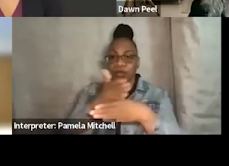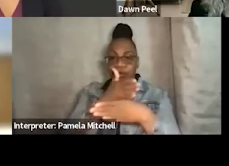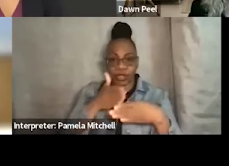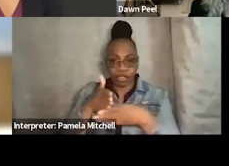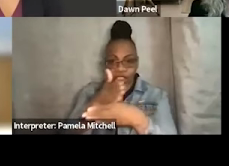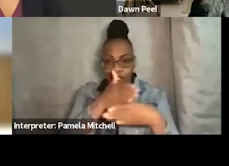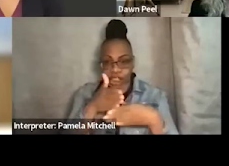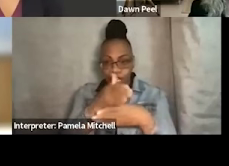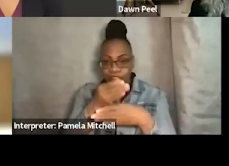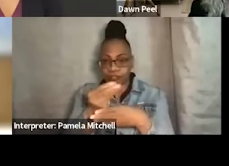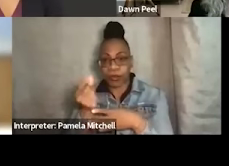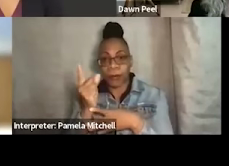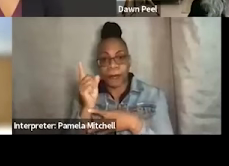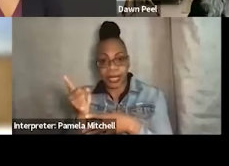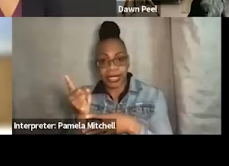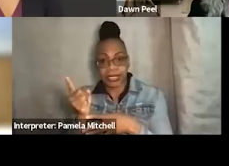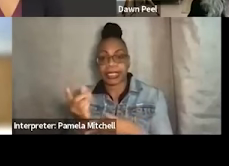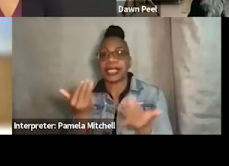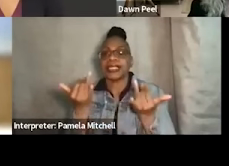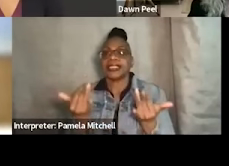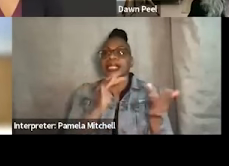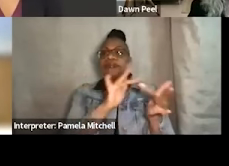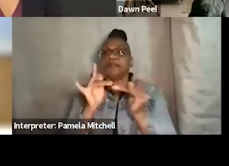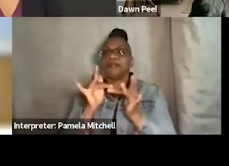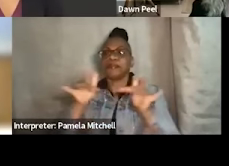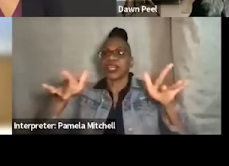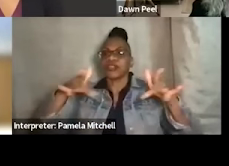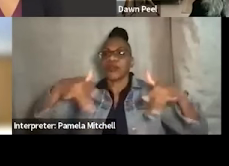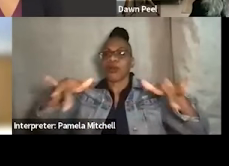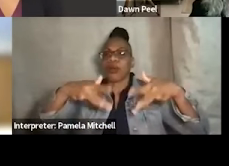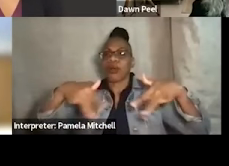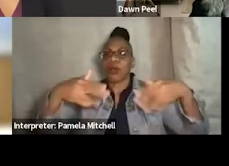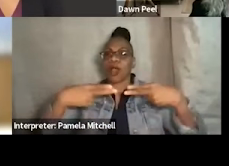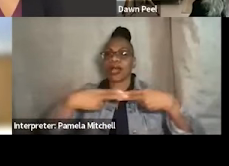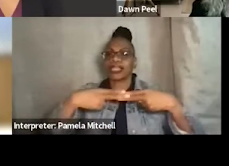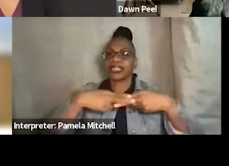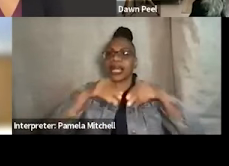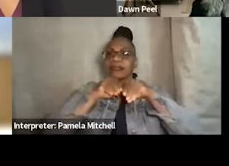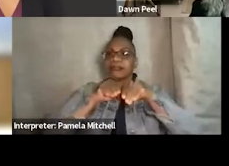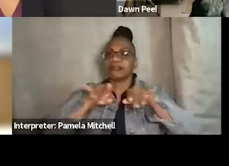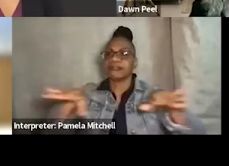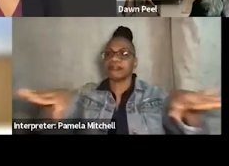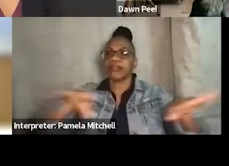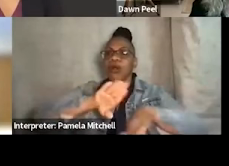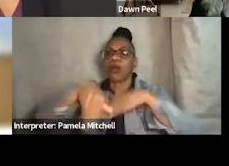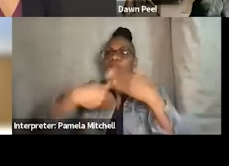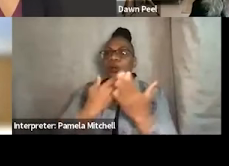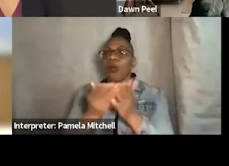So, today's webinar is being recorded. The slides will be disseminated to all registrants following the event,